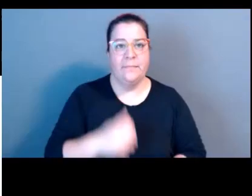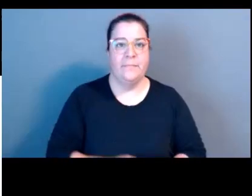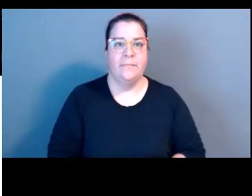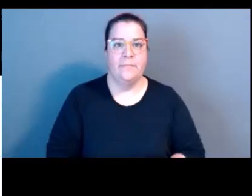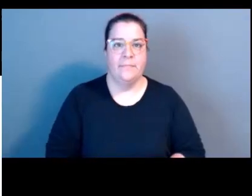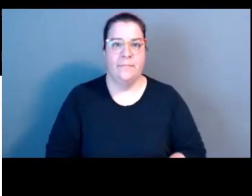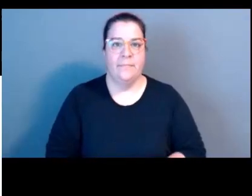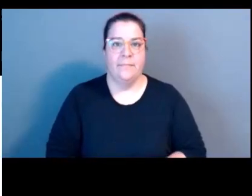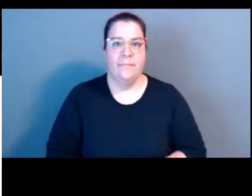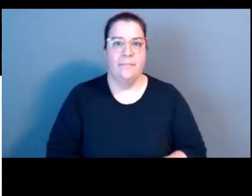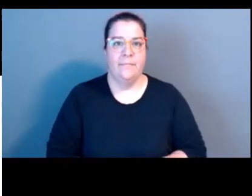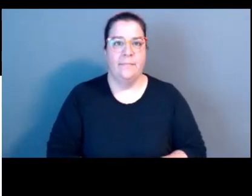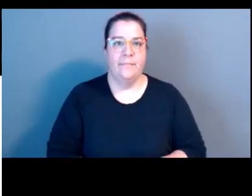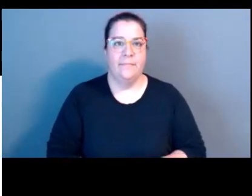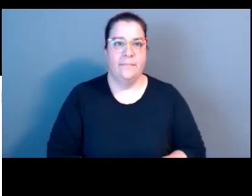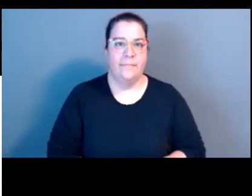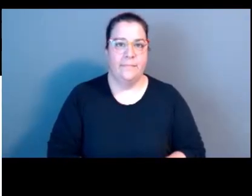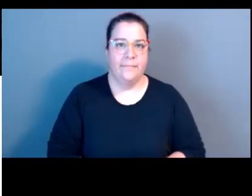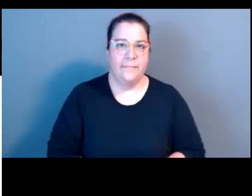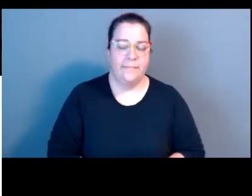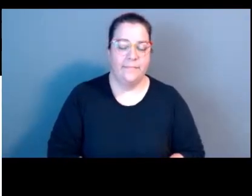For the second step, called Residency